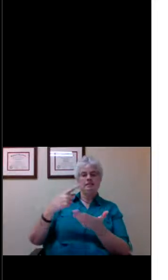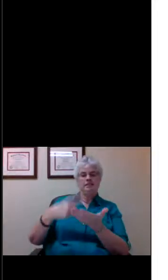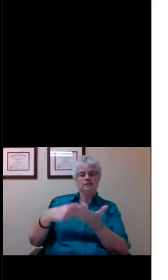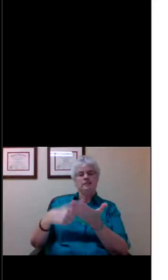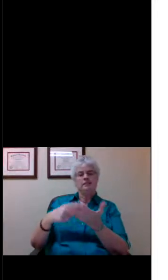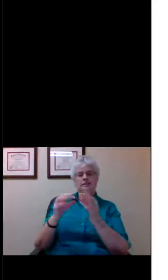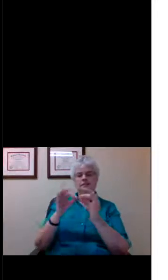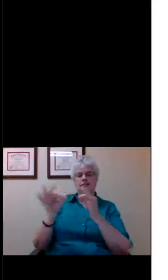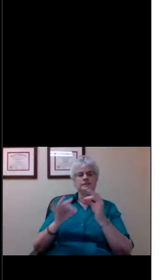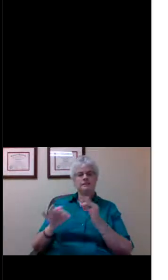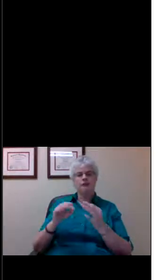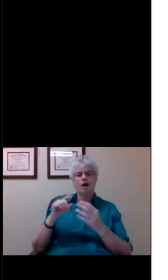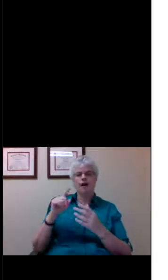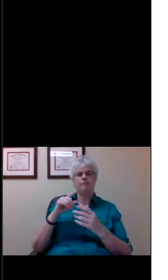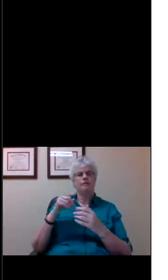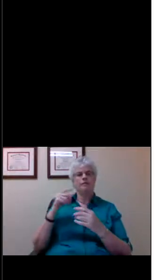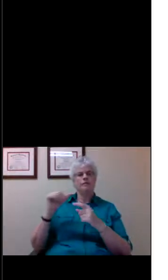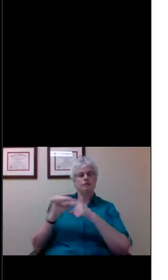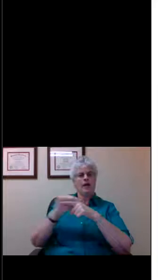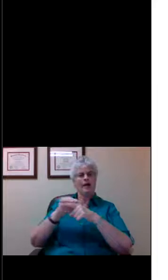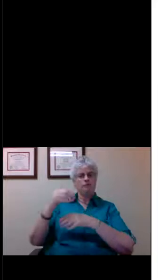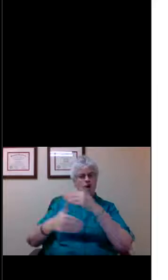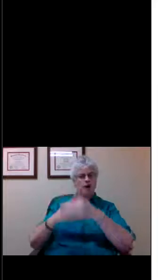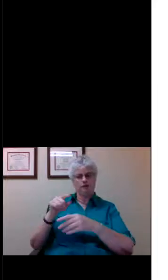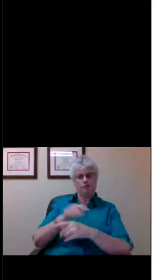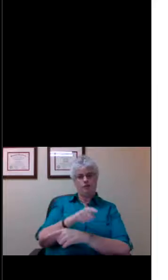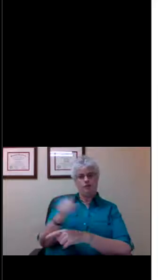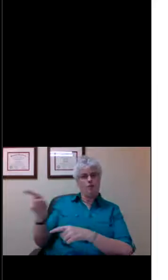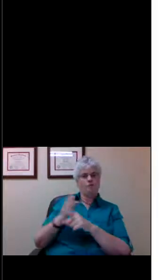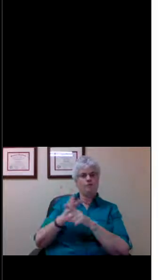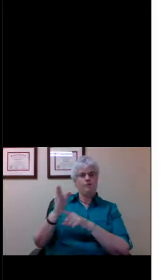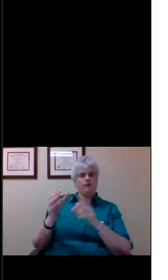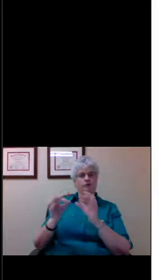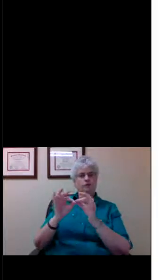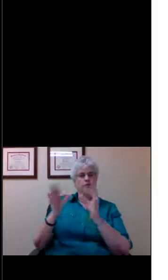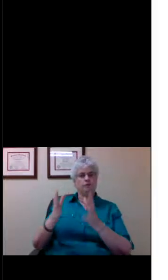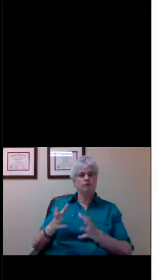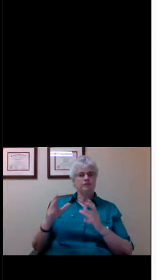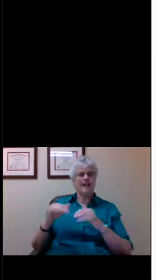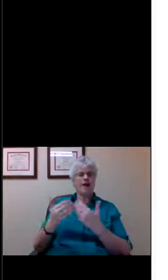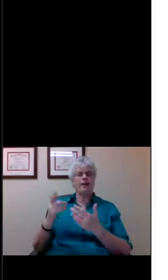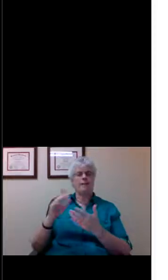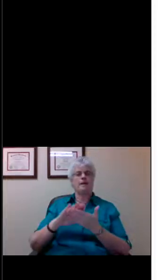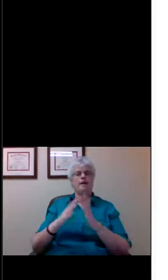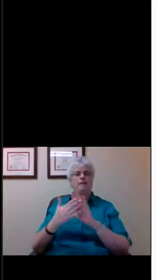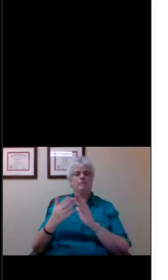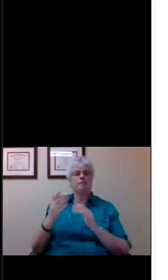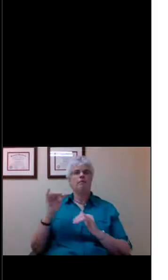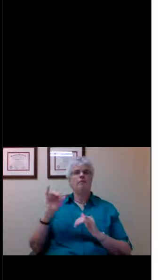our Deaf and Hard-of-Hearing survivors. And there's been a training process that